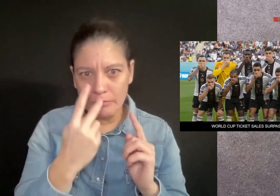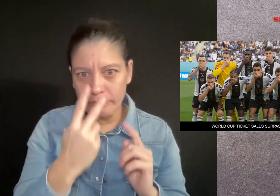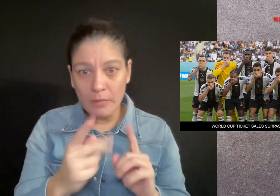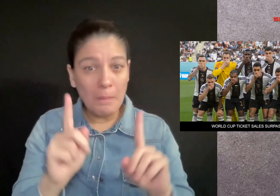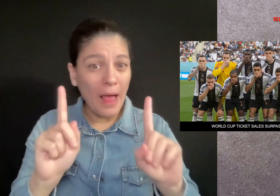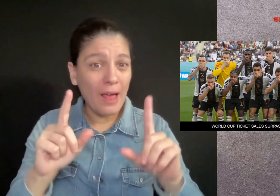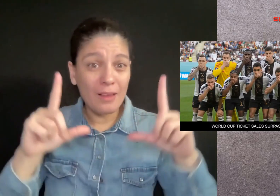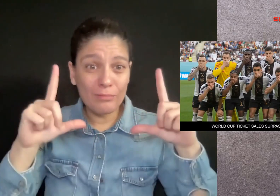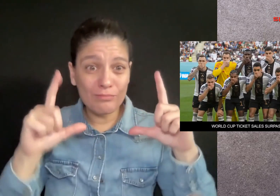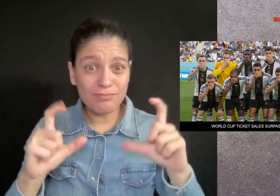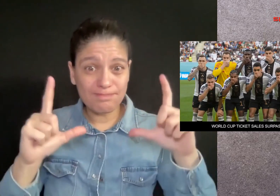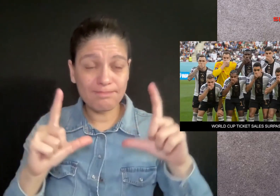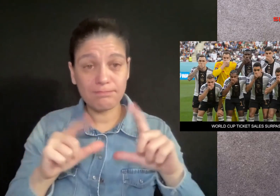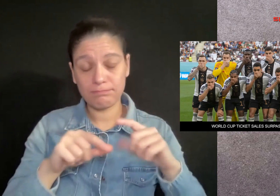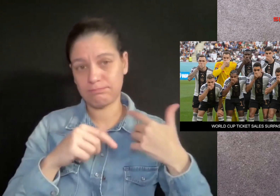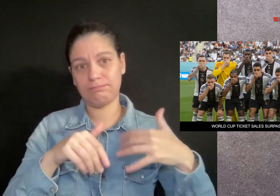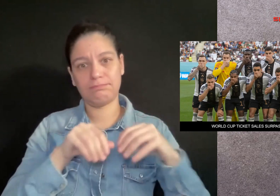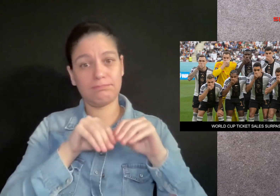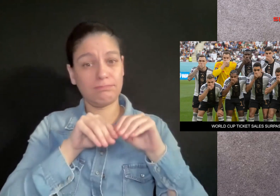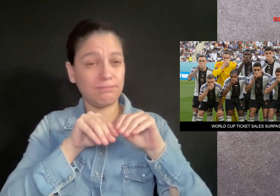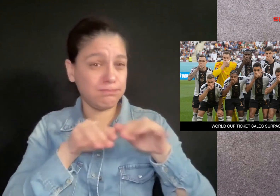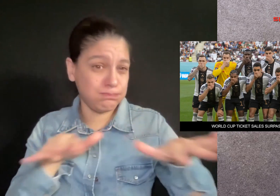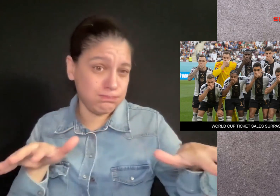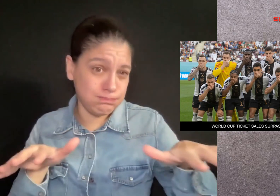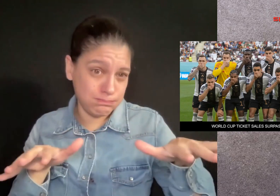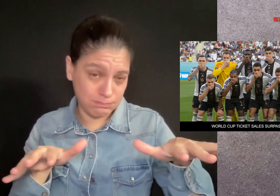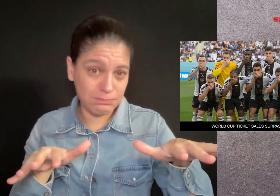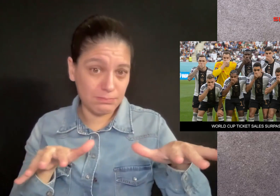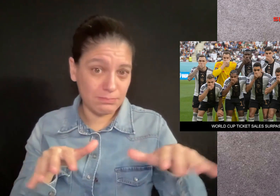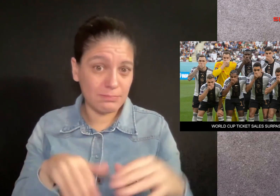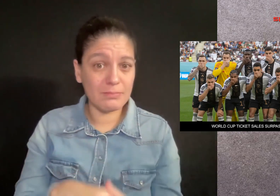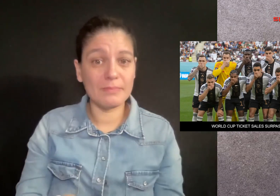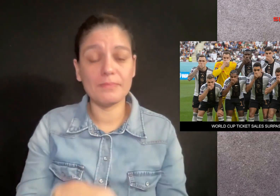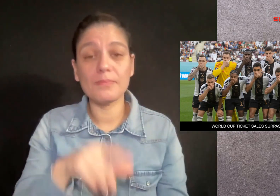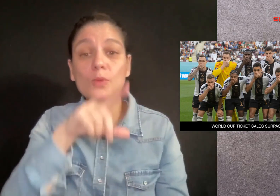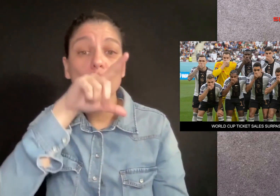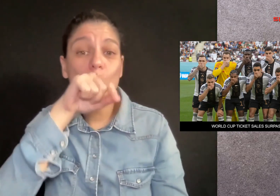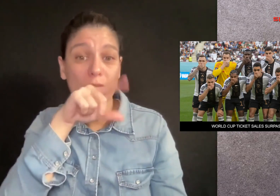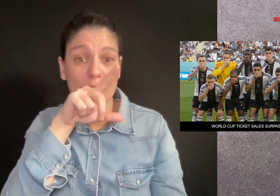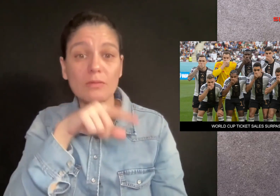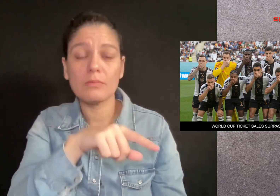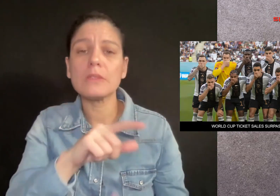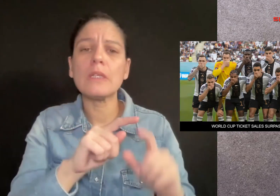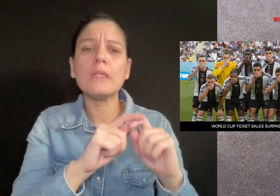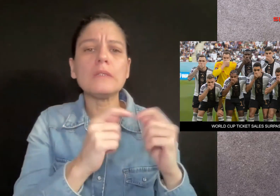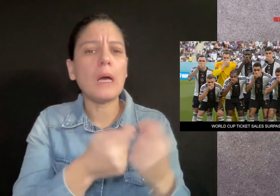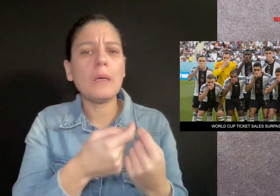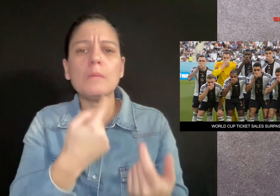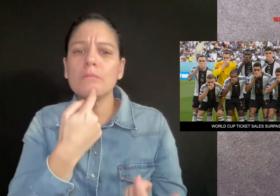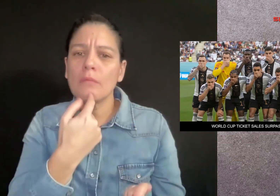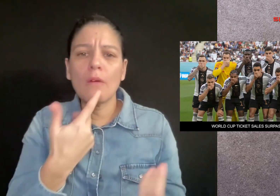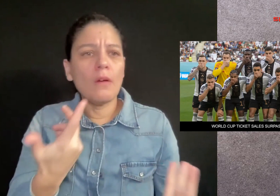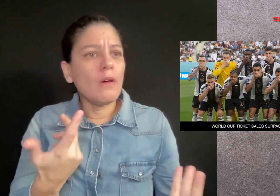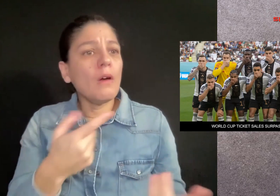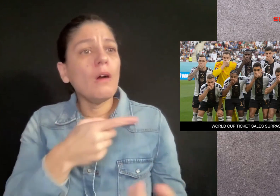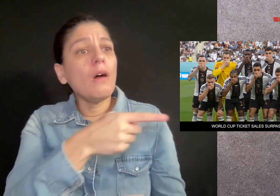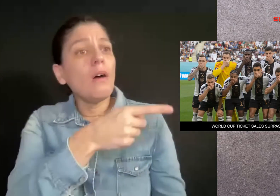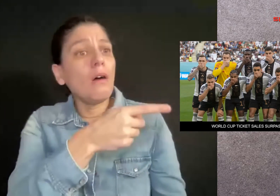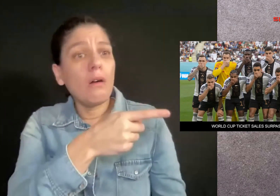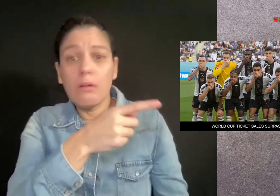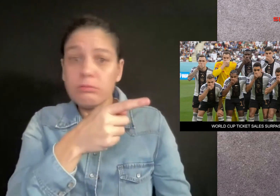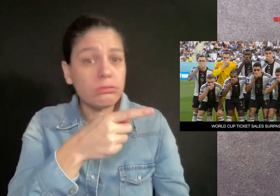protest only lasted a few seconds but the picture went viral on Twitter the team explained